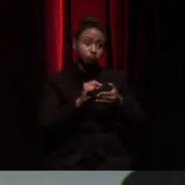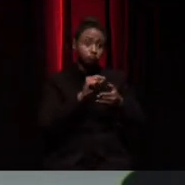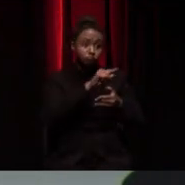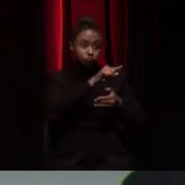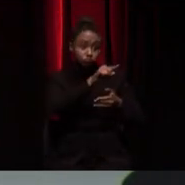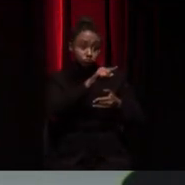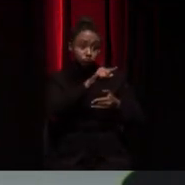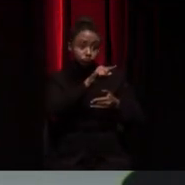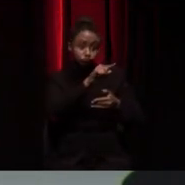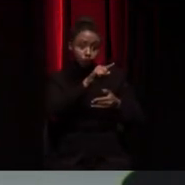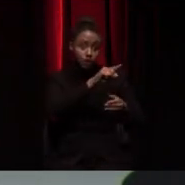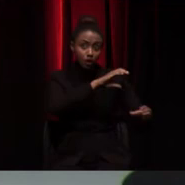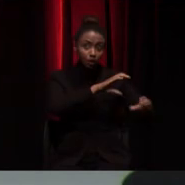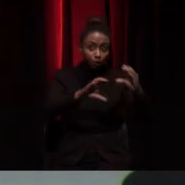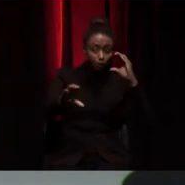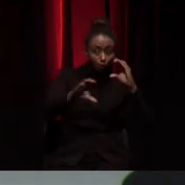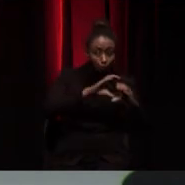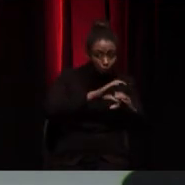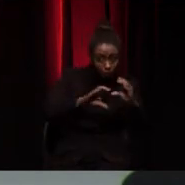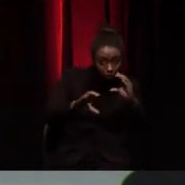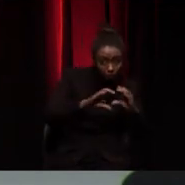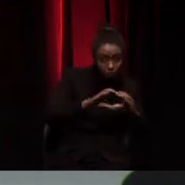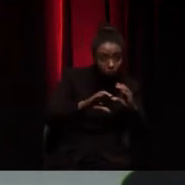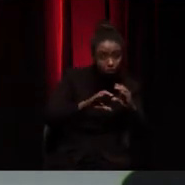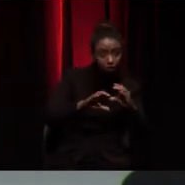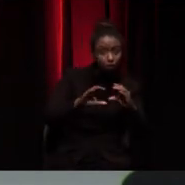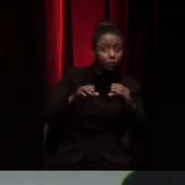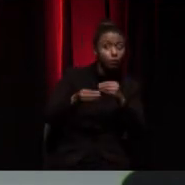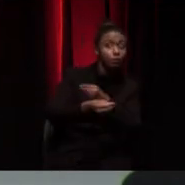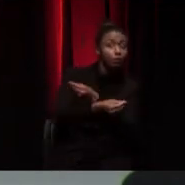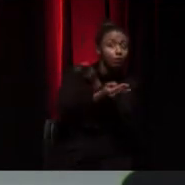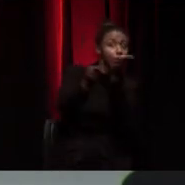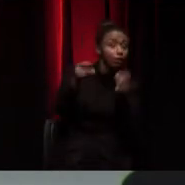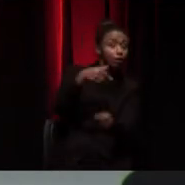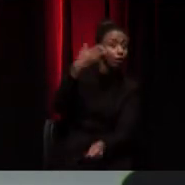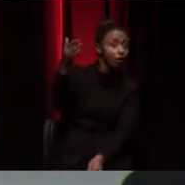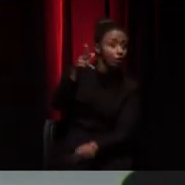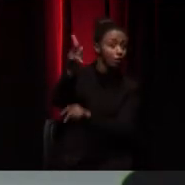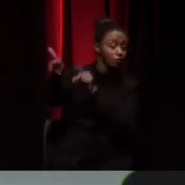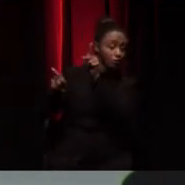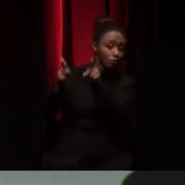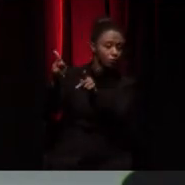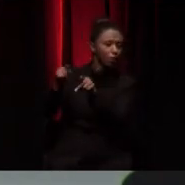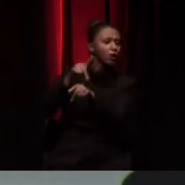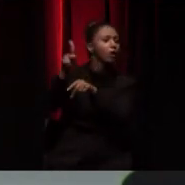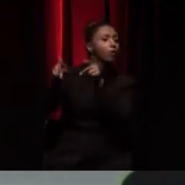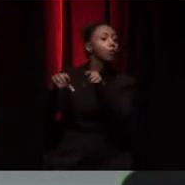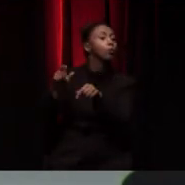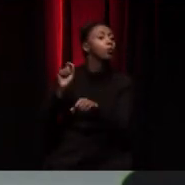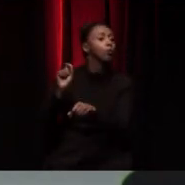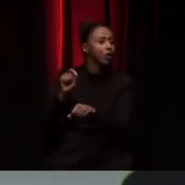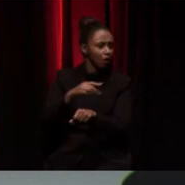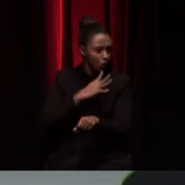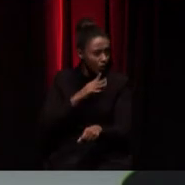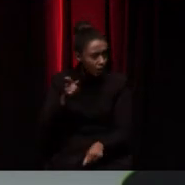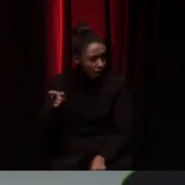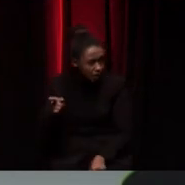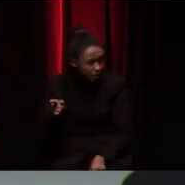that you offer your audience. What is your public? Or do you want to reach to a new public?